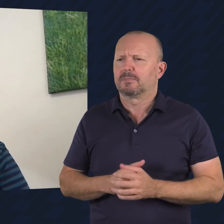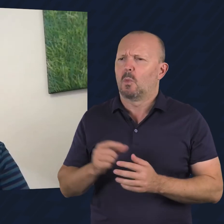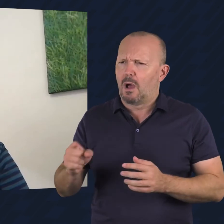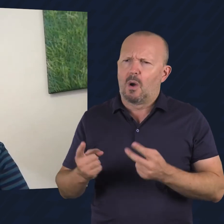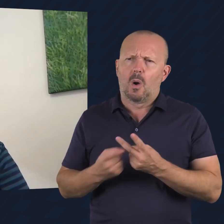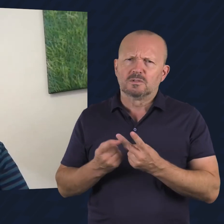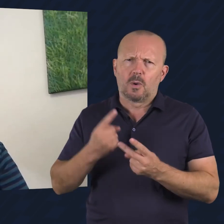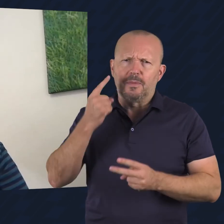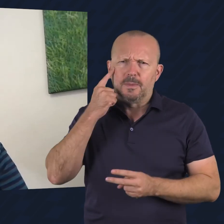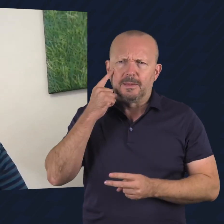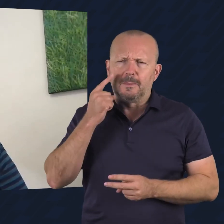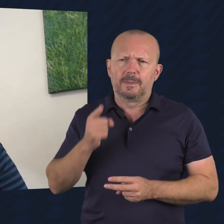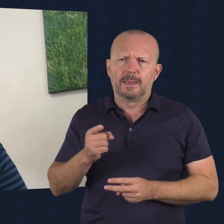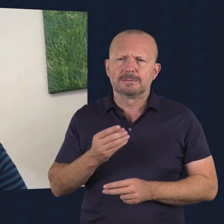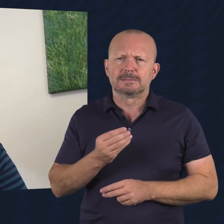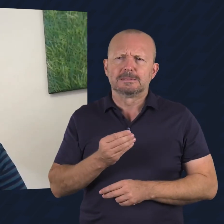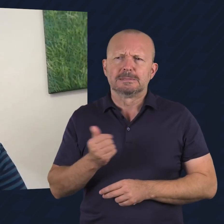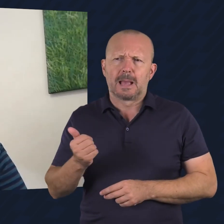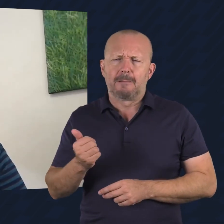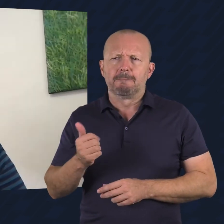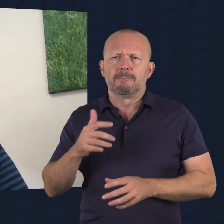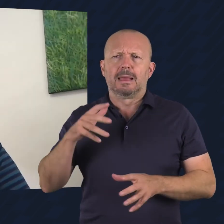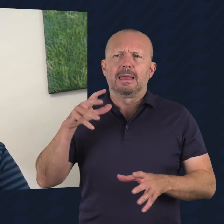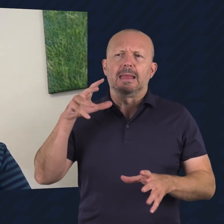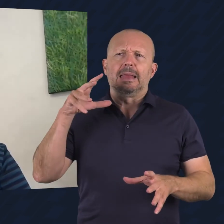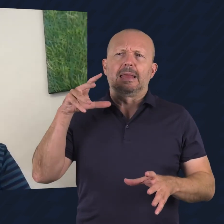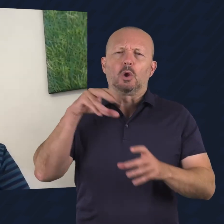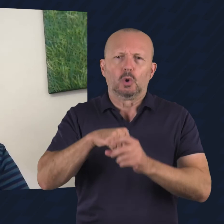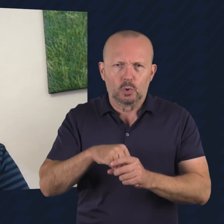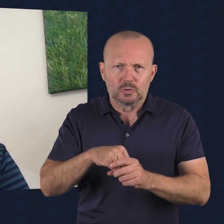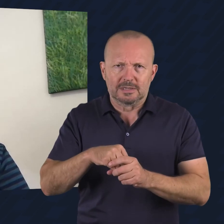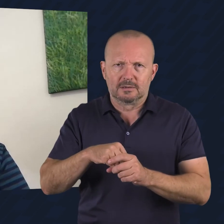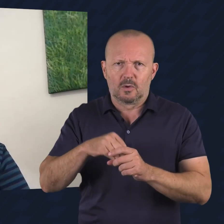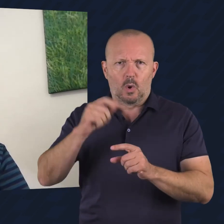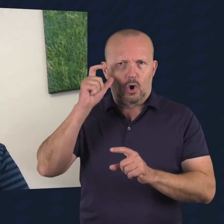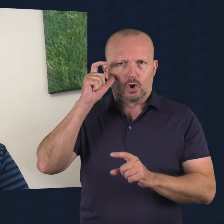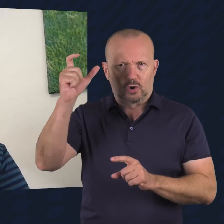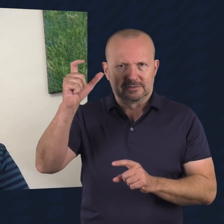I also think there are some in-built concepts into